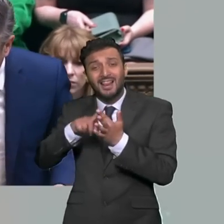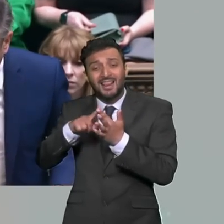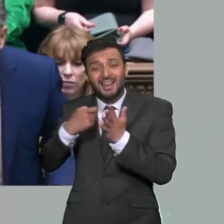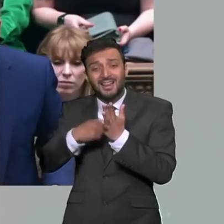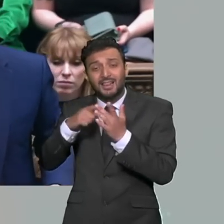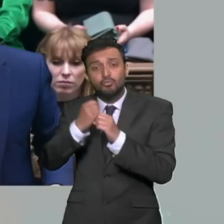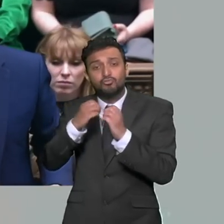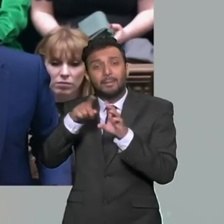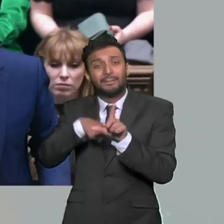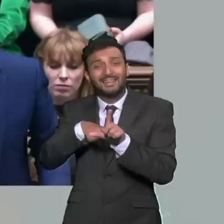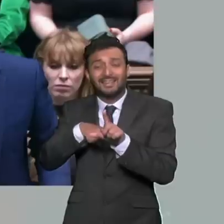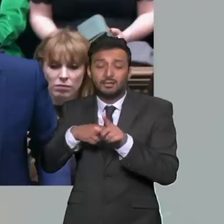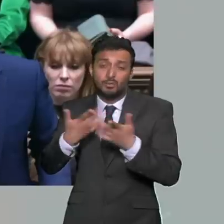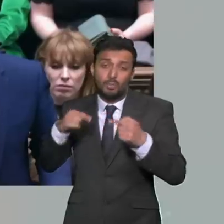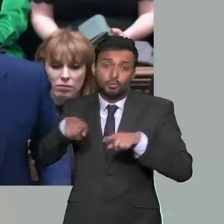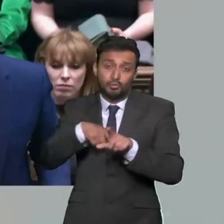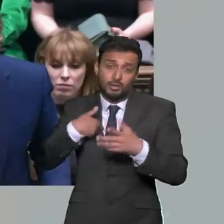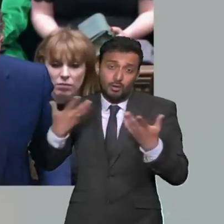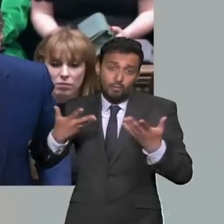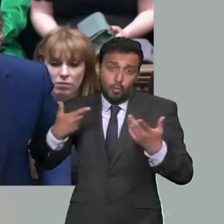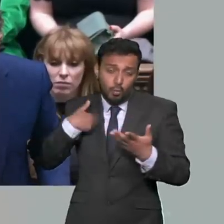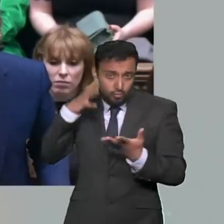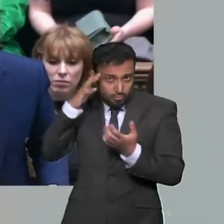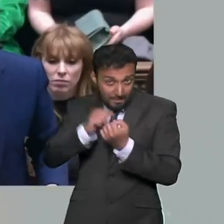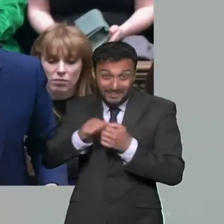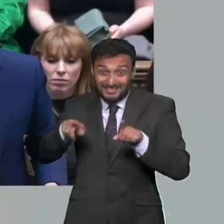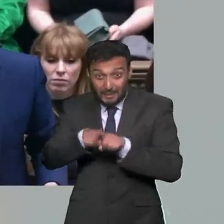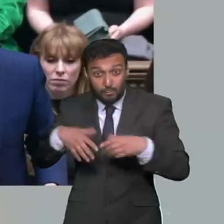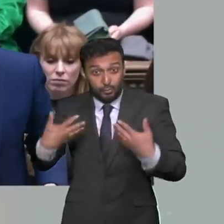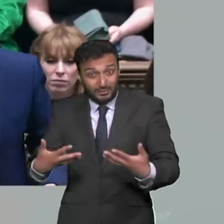Today is also the anniversary of the killing of George Floyd, a reminder that we must all